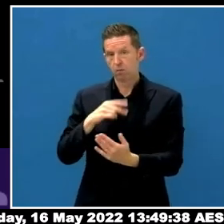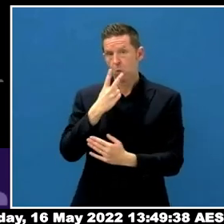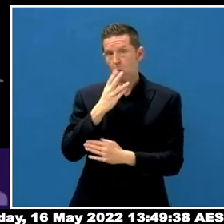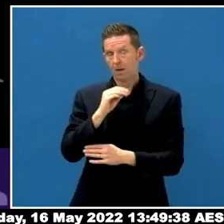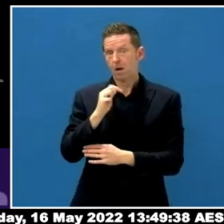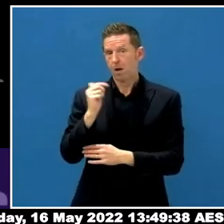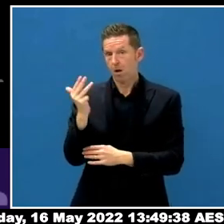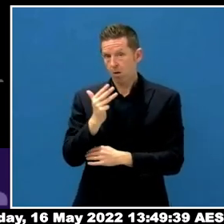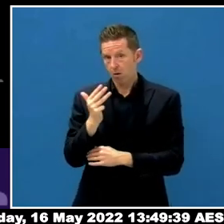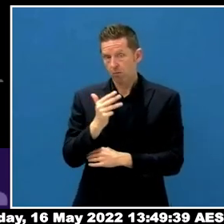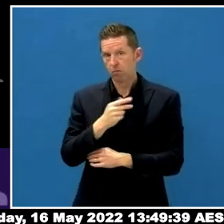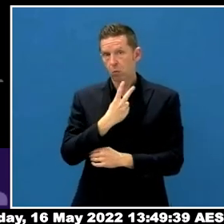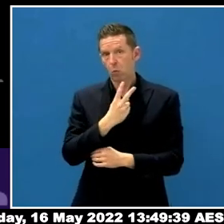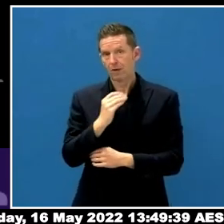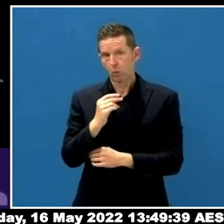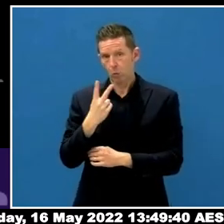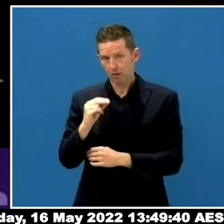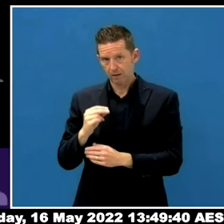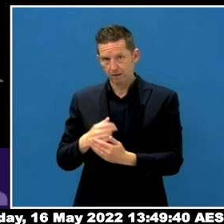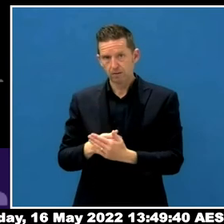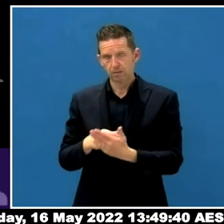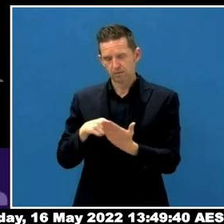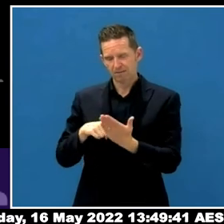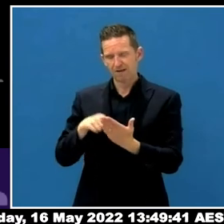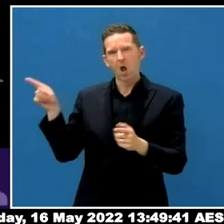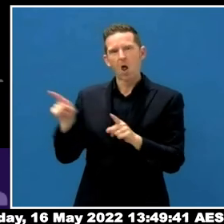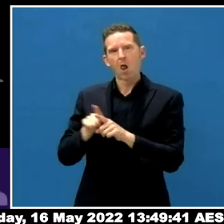providing glorified babysitting. Yes, that's what I looked at it.